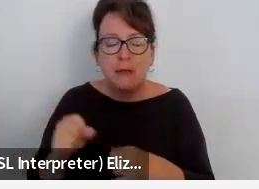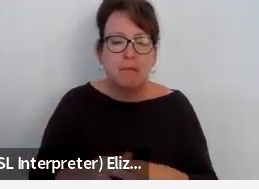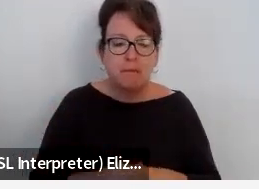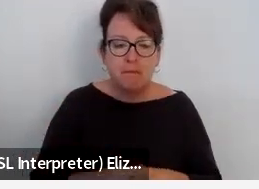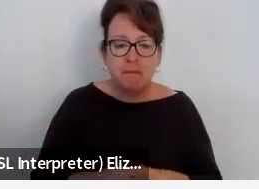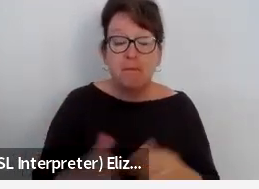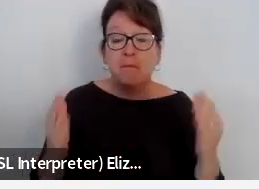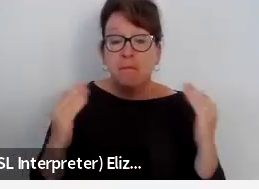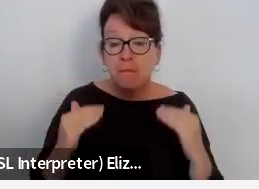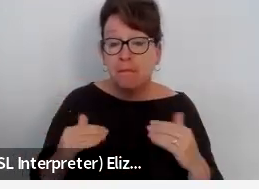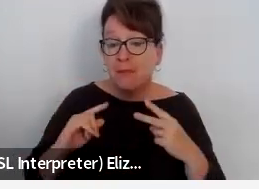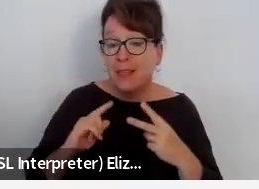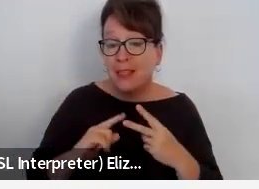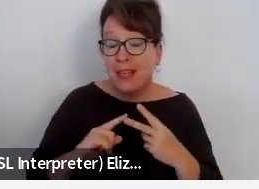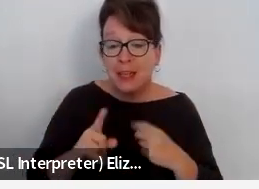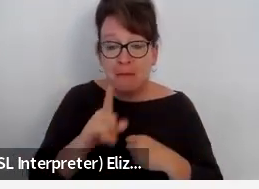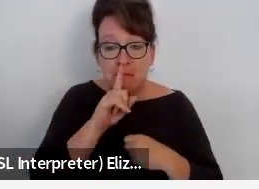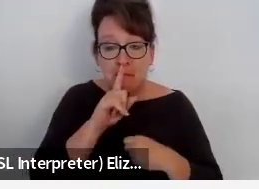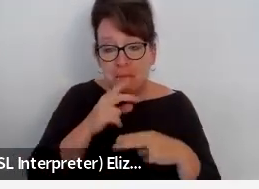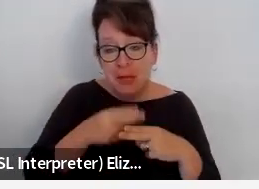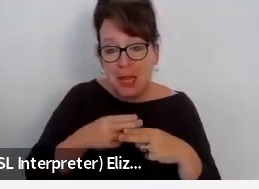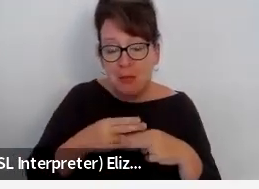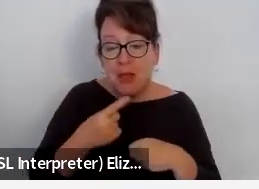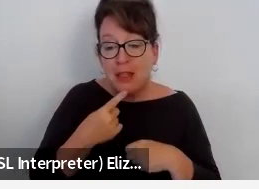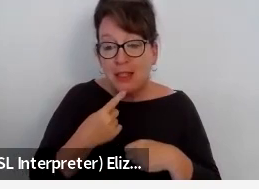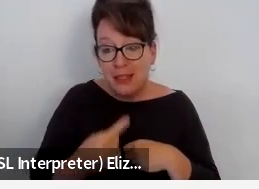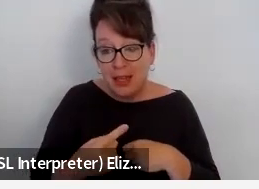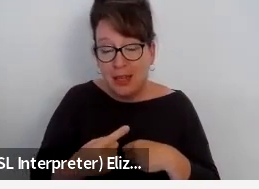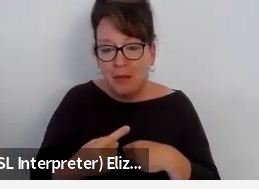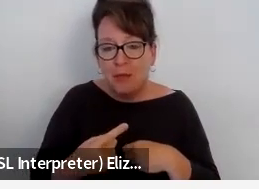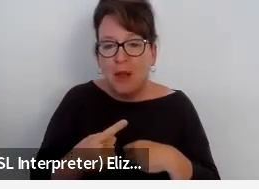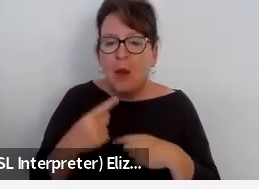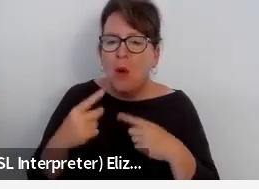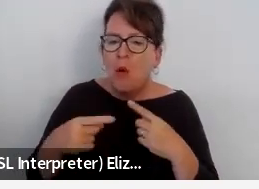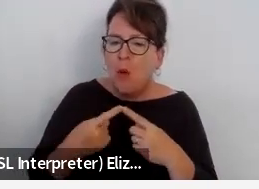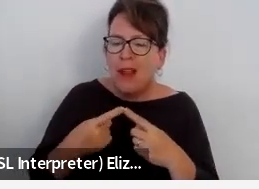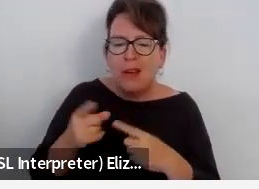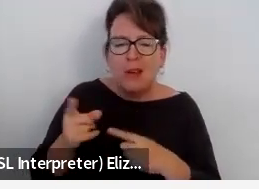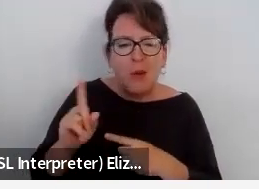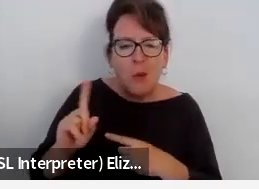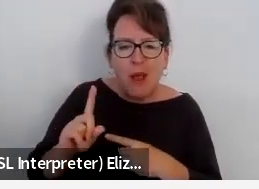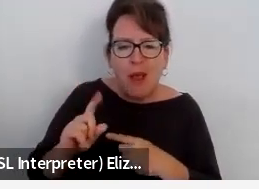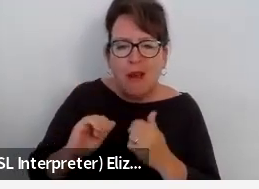can replace going into that notice of funding opportunity and reading closely. But again,